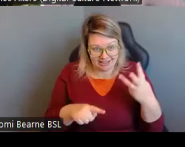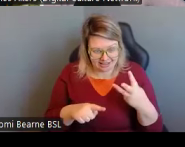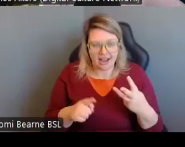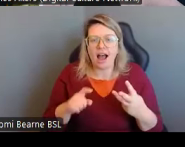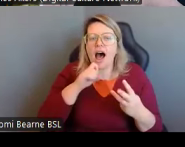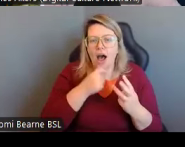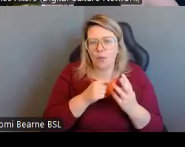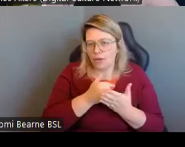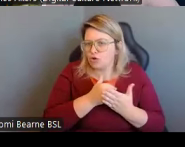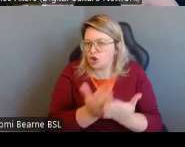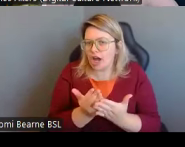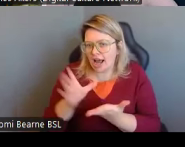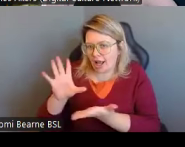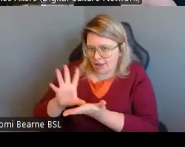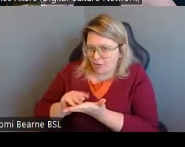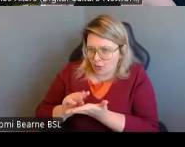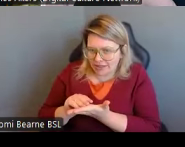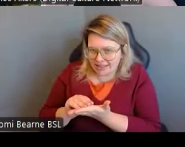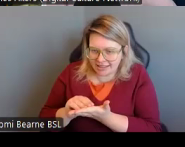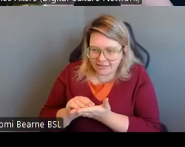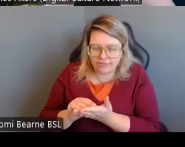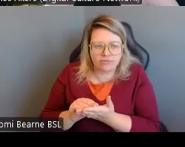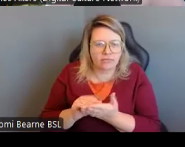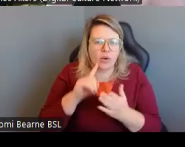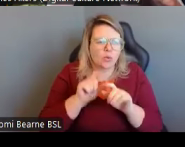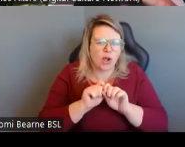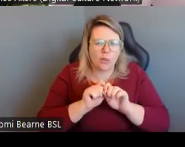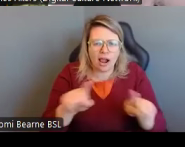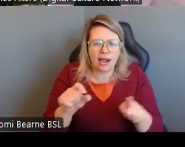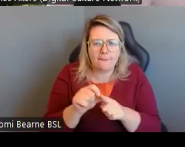You'll have the PDF, so you can look at these slides again.